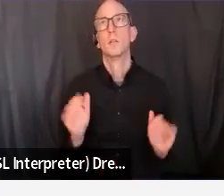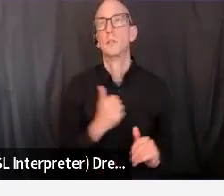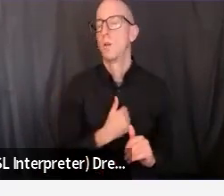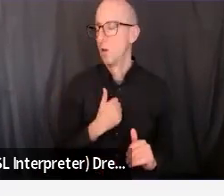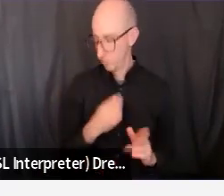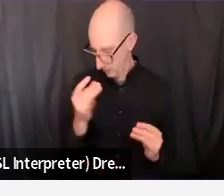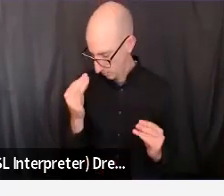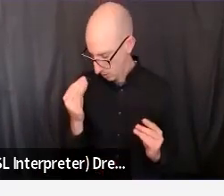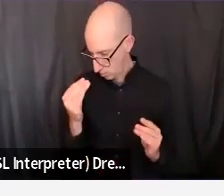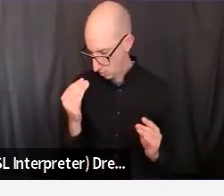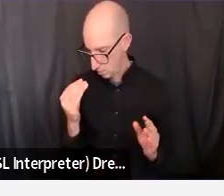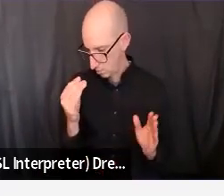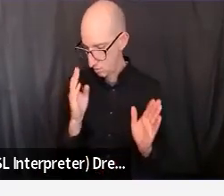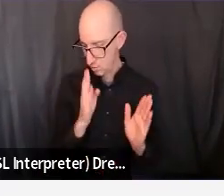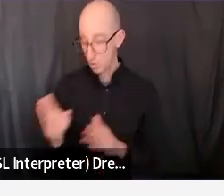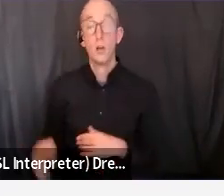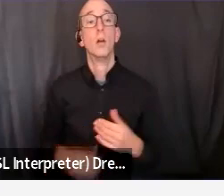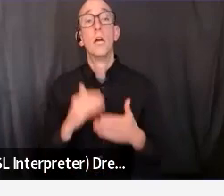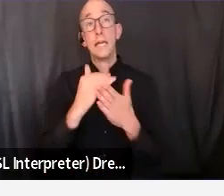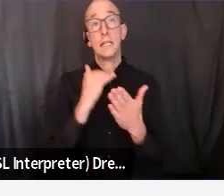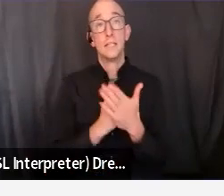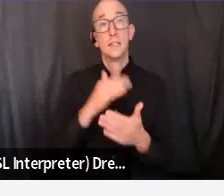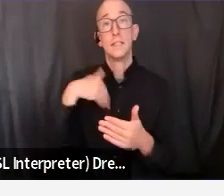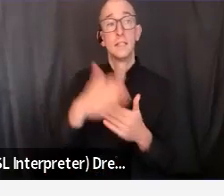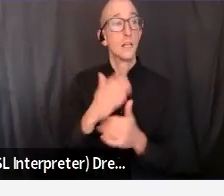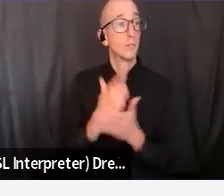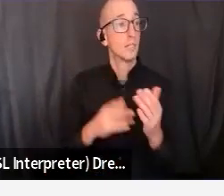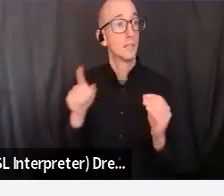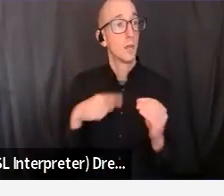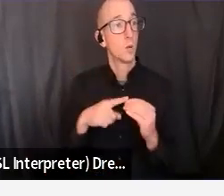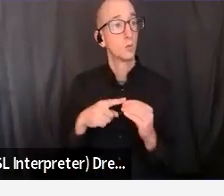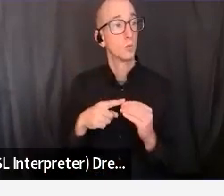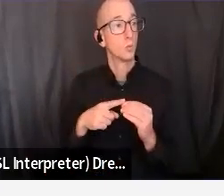are handling large volumes of cargo. So this is something we heard a lot of feedback from